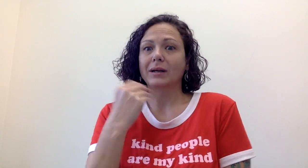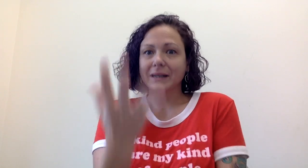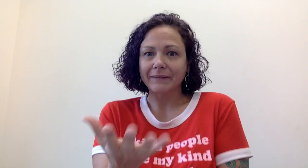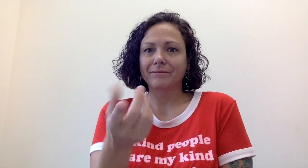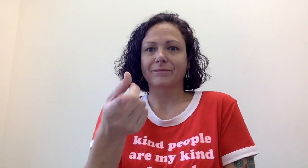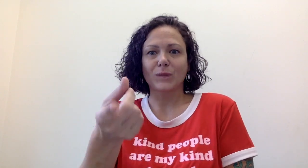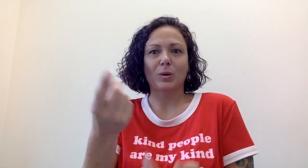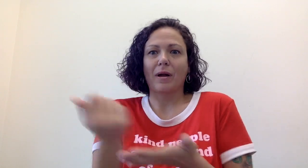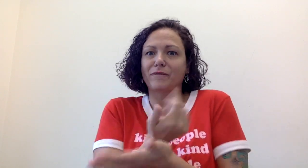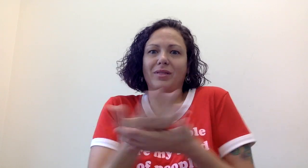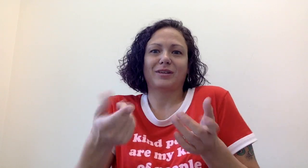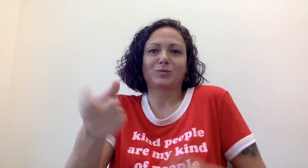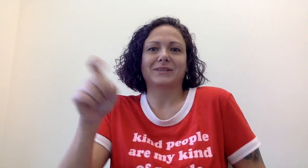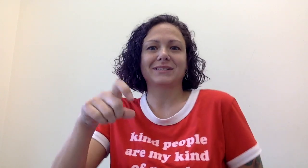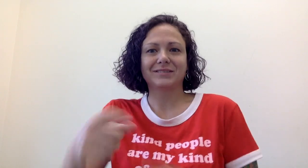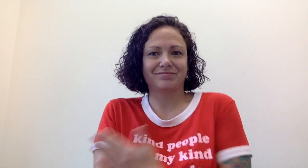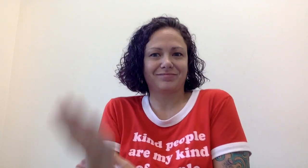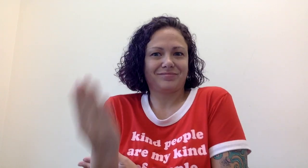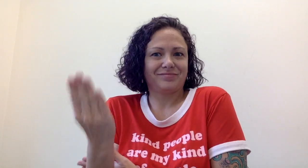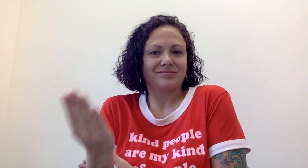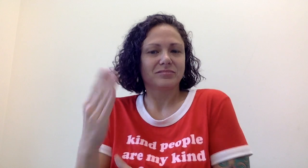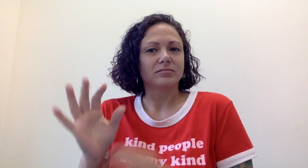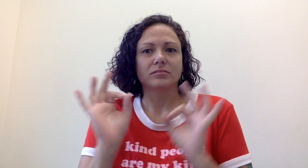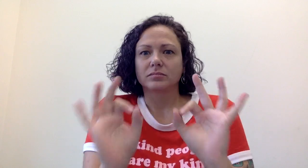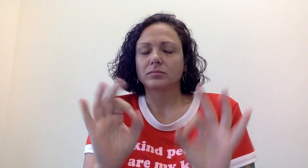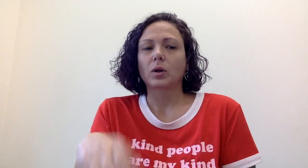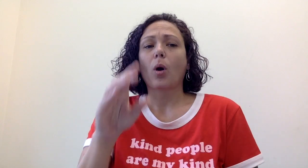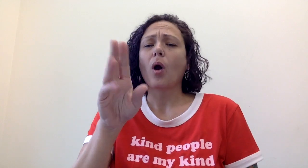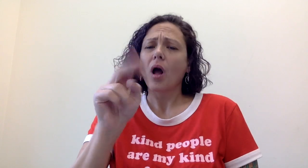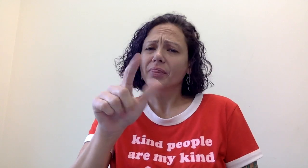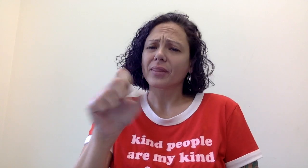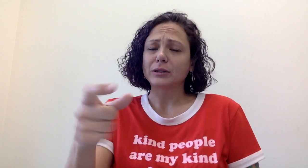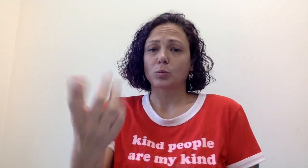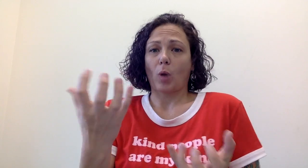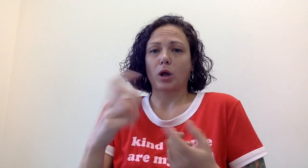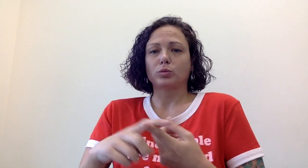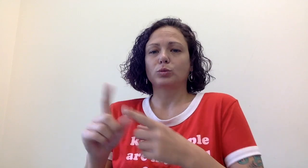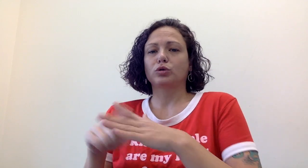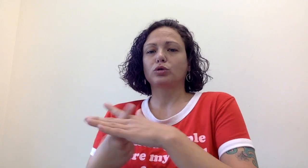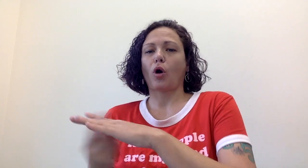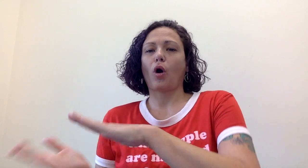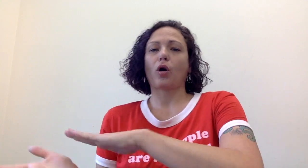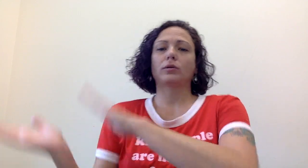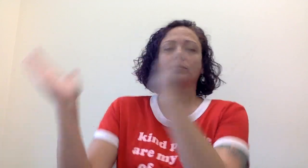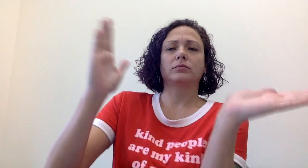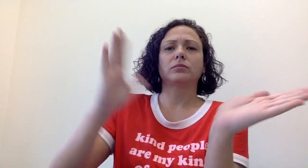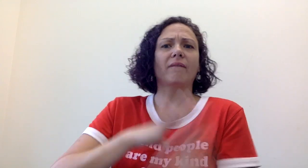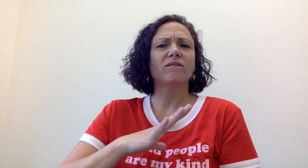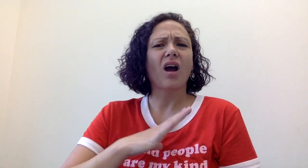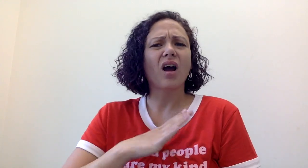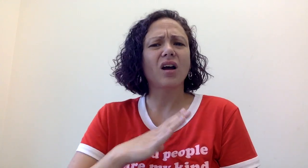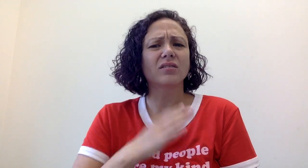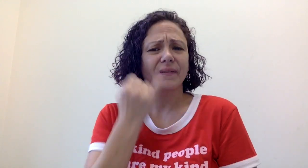Water gives you everything you need for the morning hunger pangs Unless you want to change the start time to early in the morning, you can do that too.